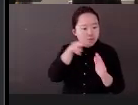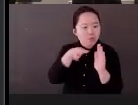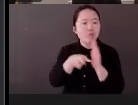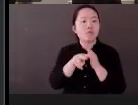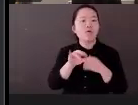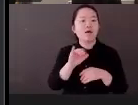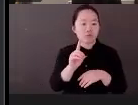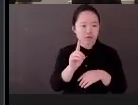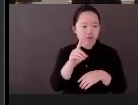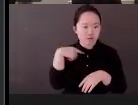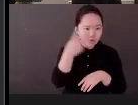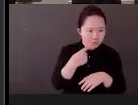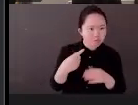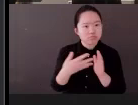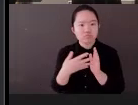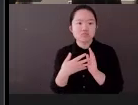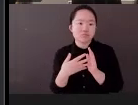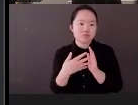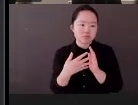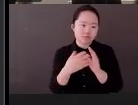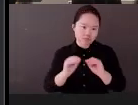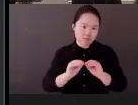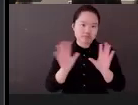And then description of the issues.